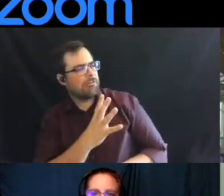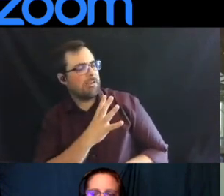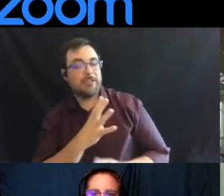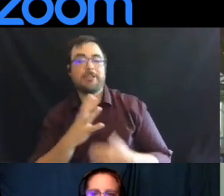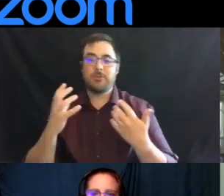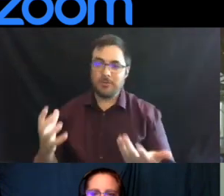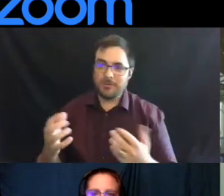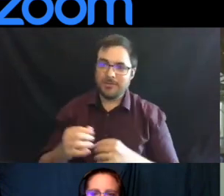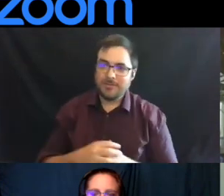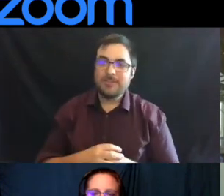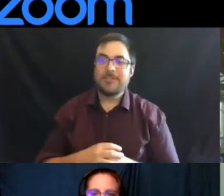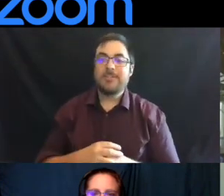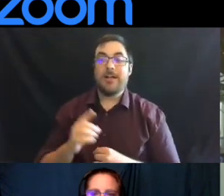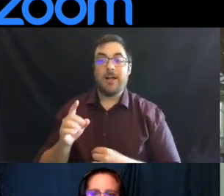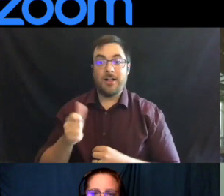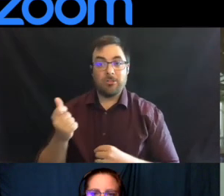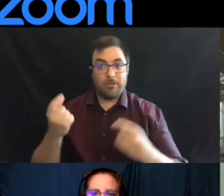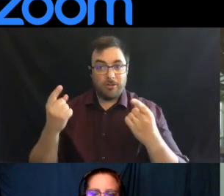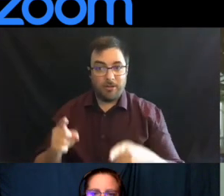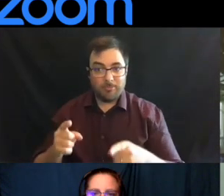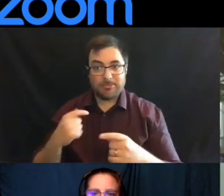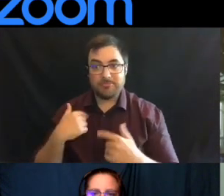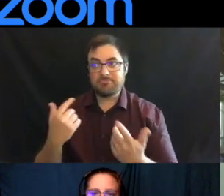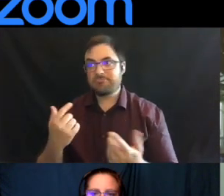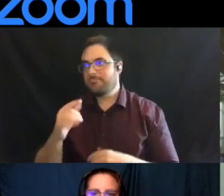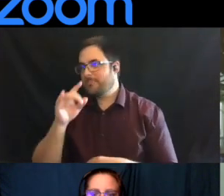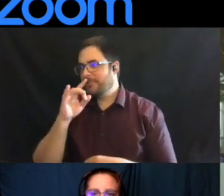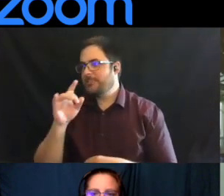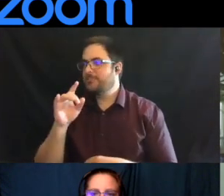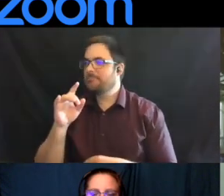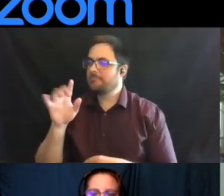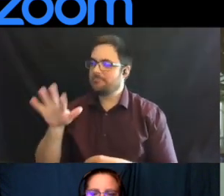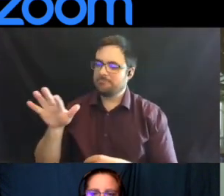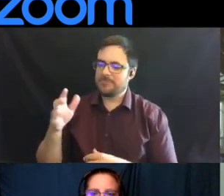thing that when kids get to be about two and a half or a little bit before two and a half